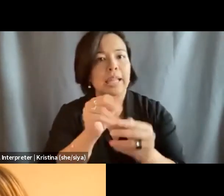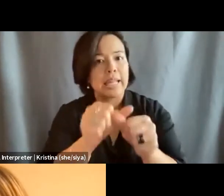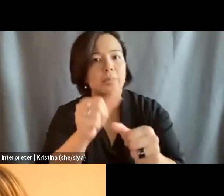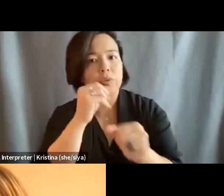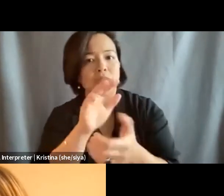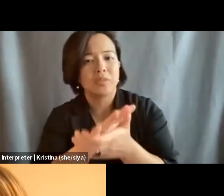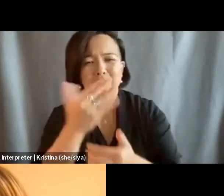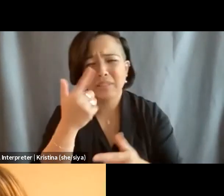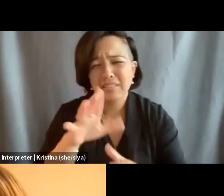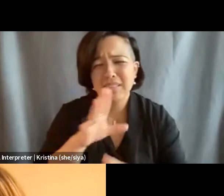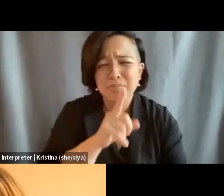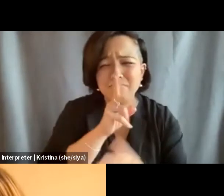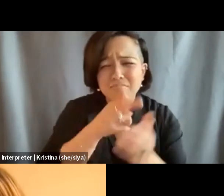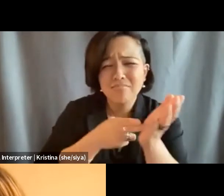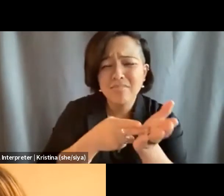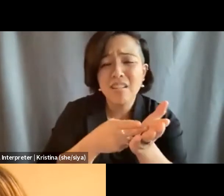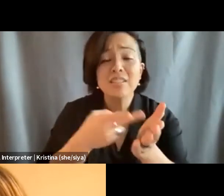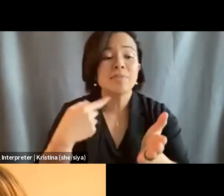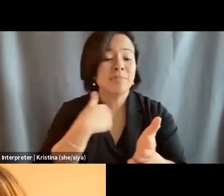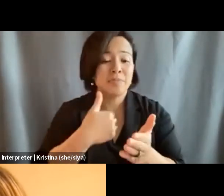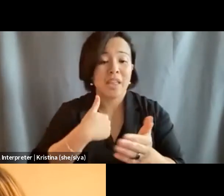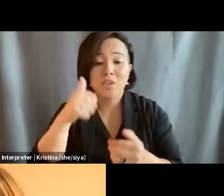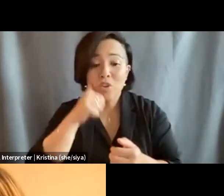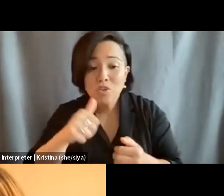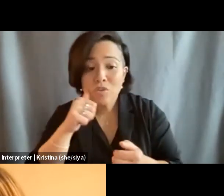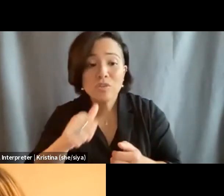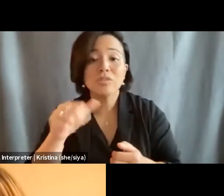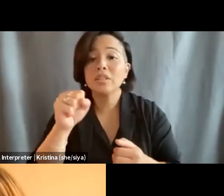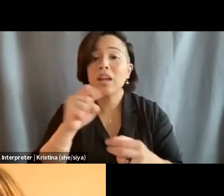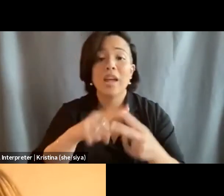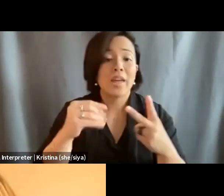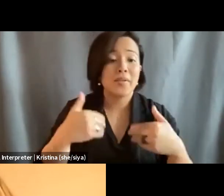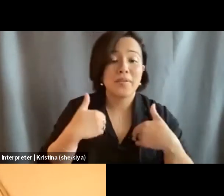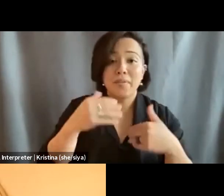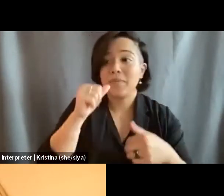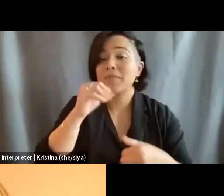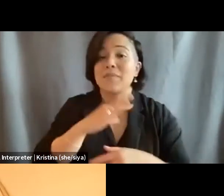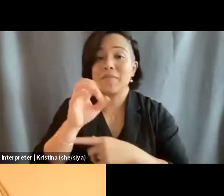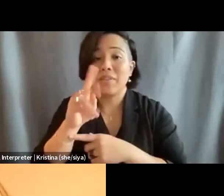we are getting girls and female adolescence into male-dominated education systems.